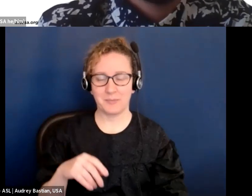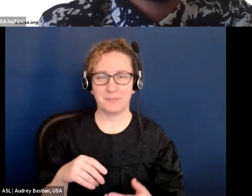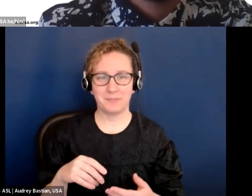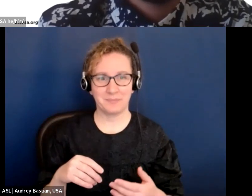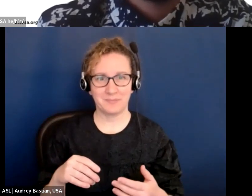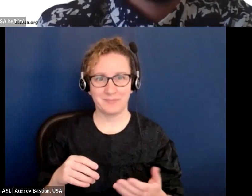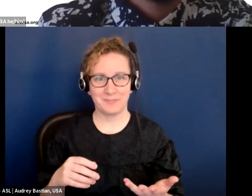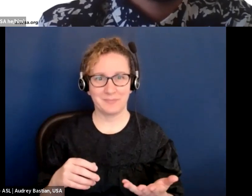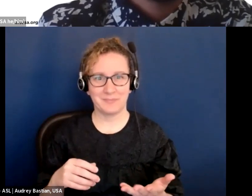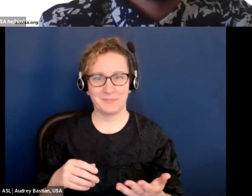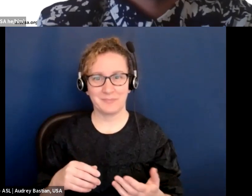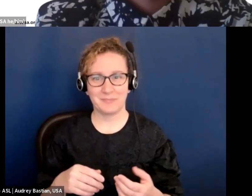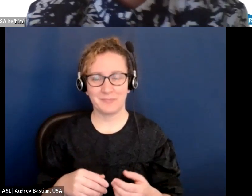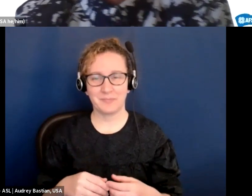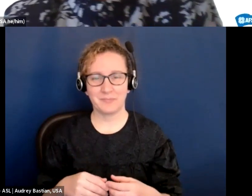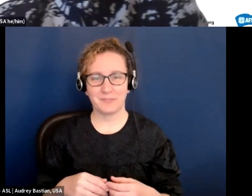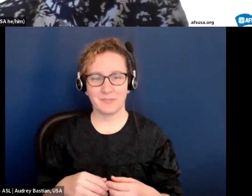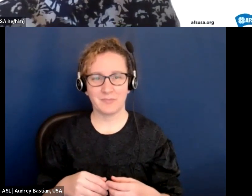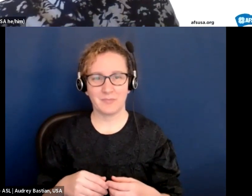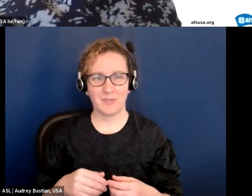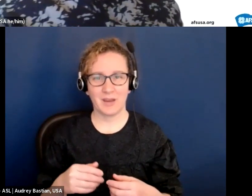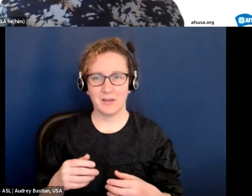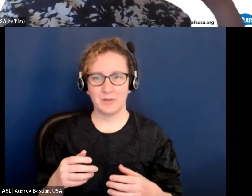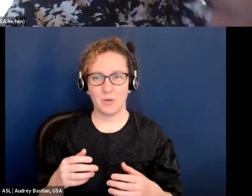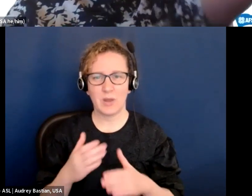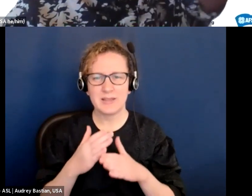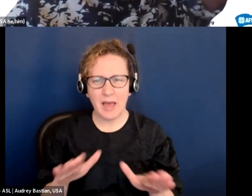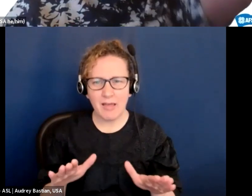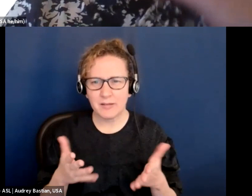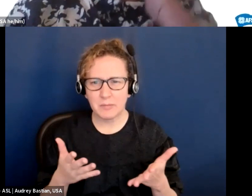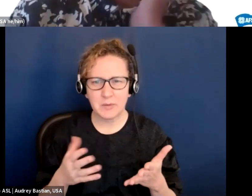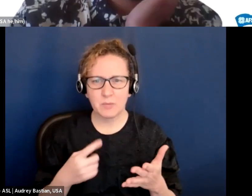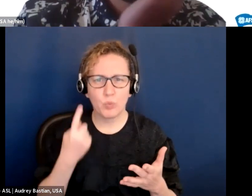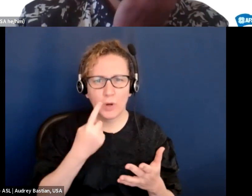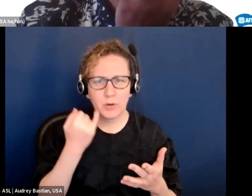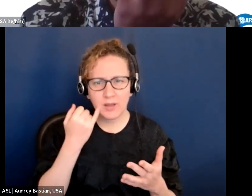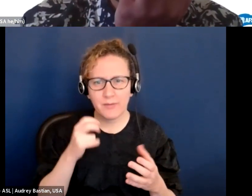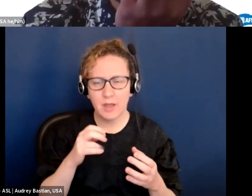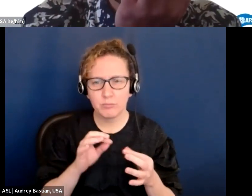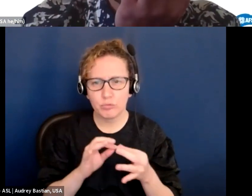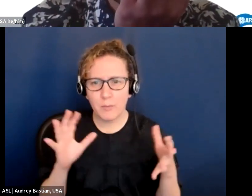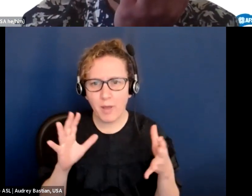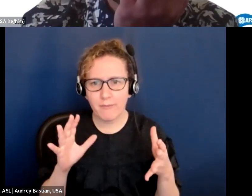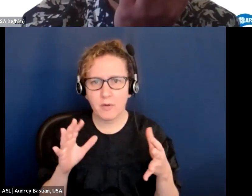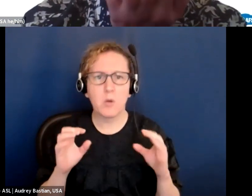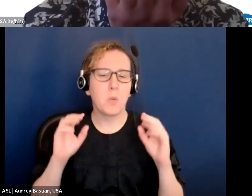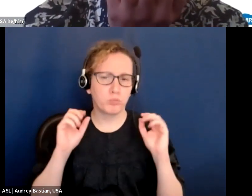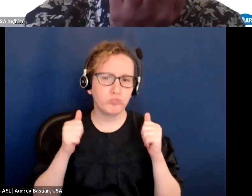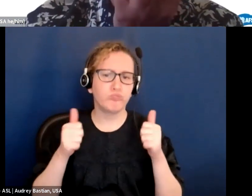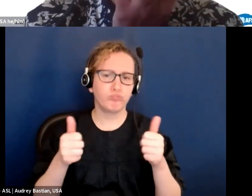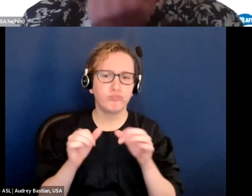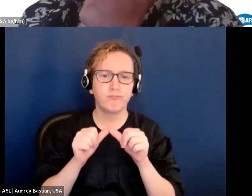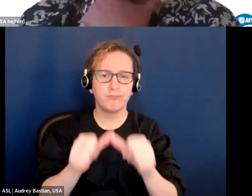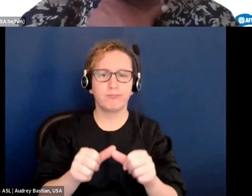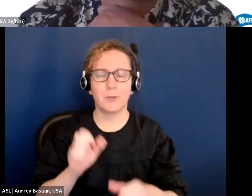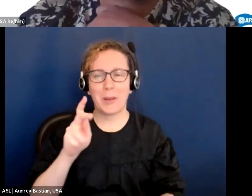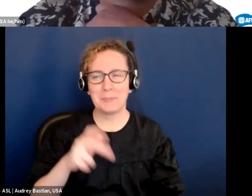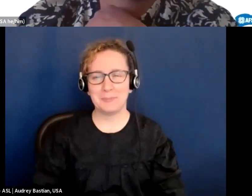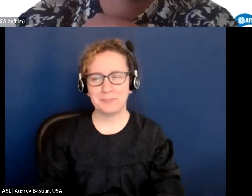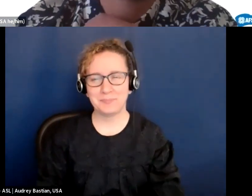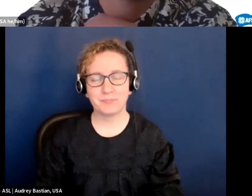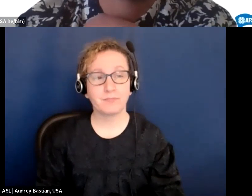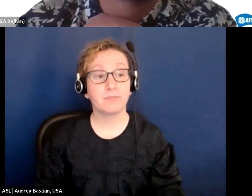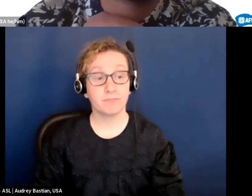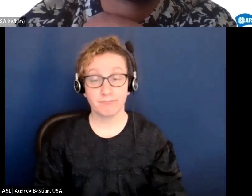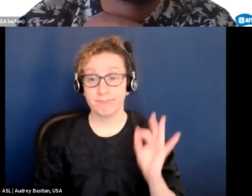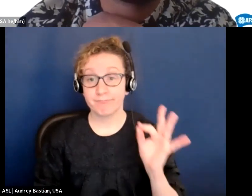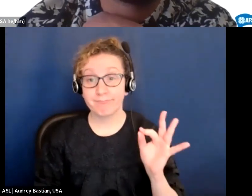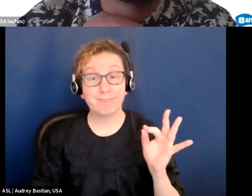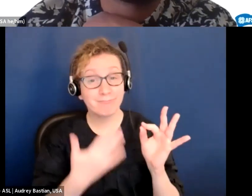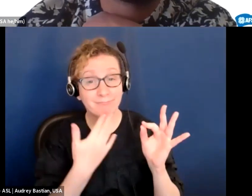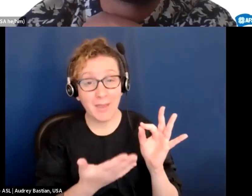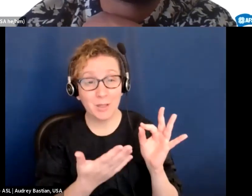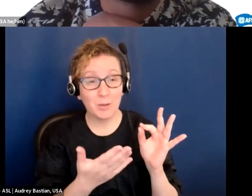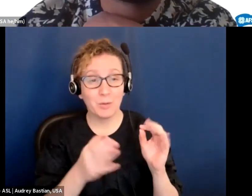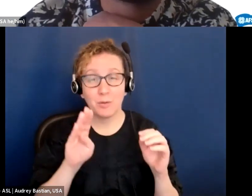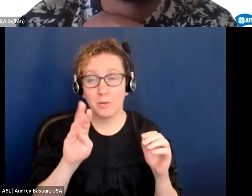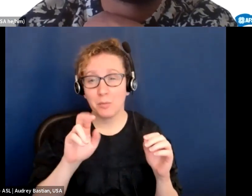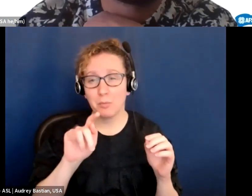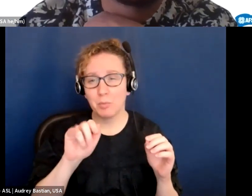Can everyone hear me? I just heard static. Thank you. Thank you, Brittany. That is great